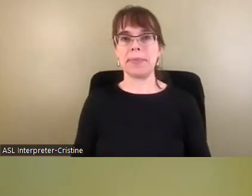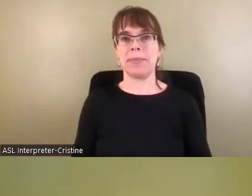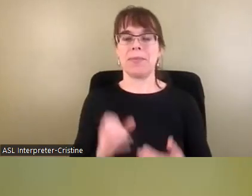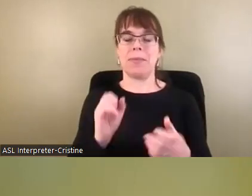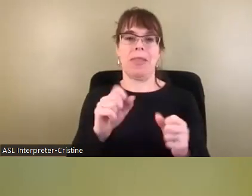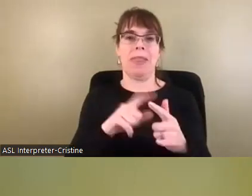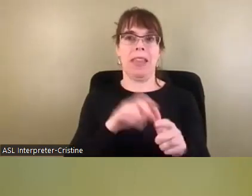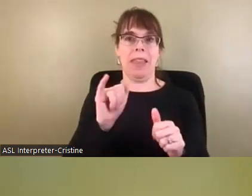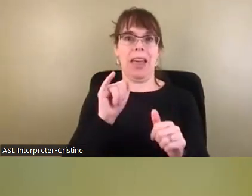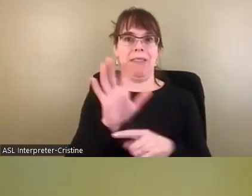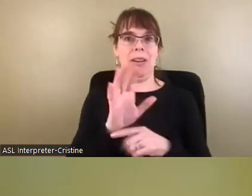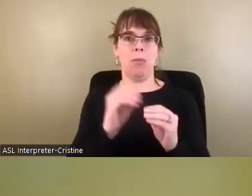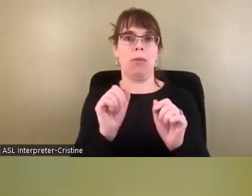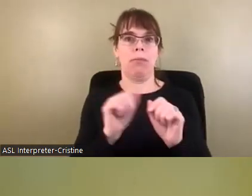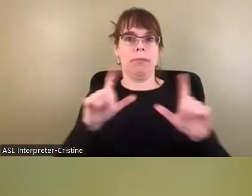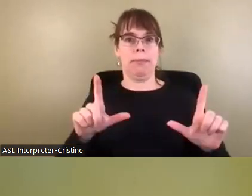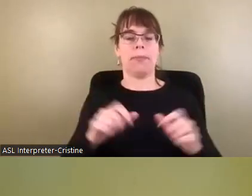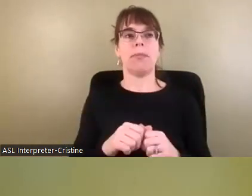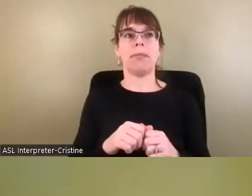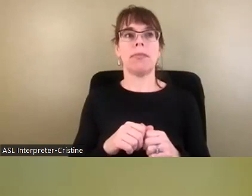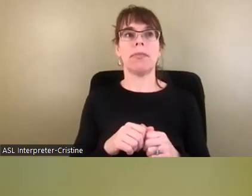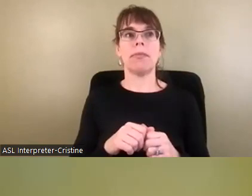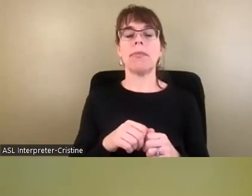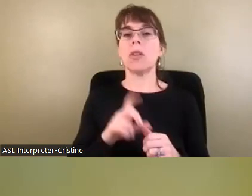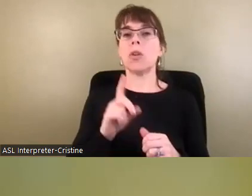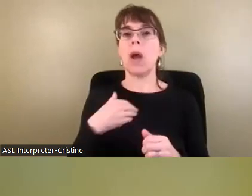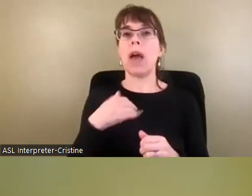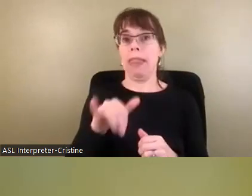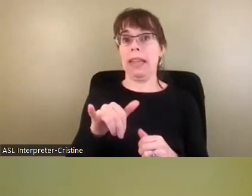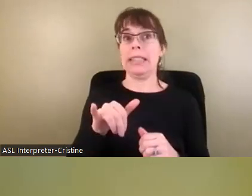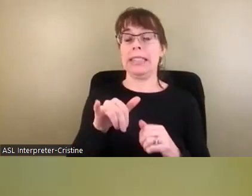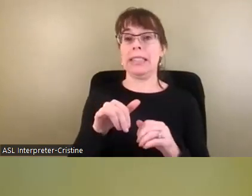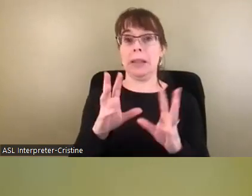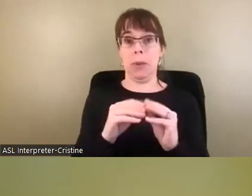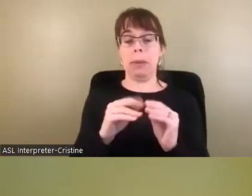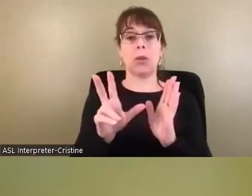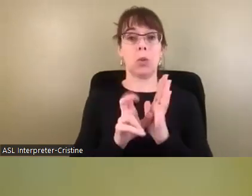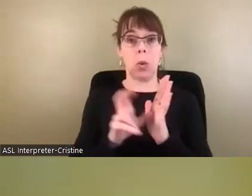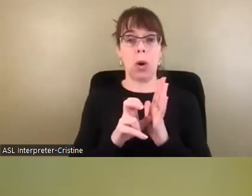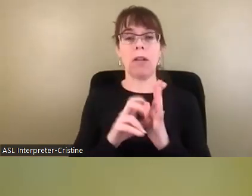We do have this webinar being recorded, it also says, up in the upper left-hand